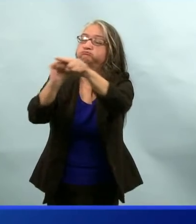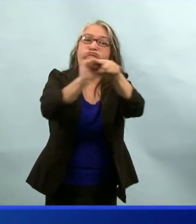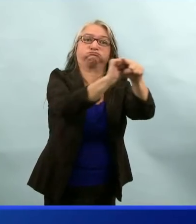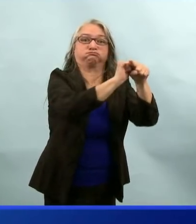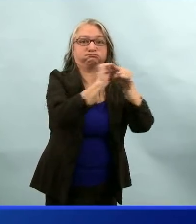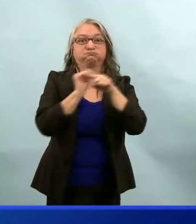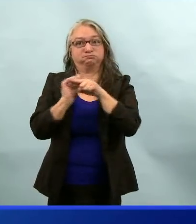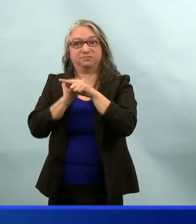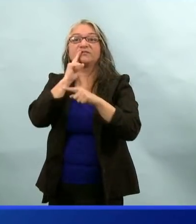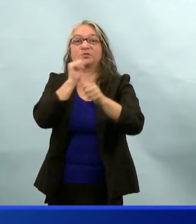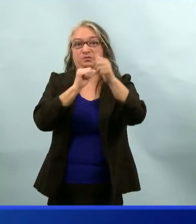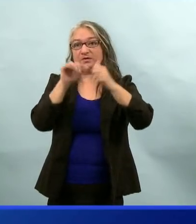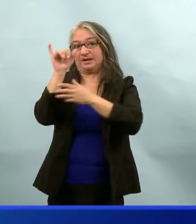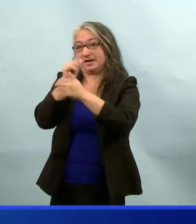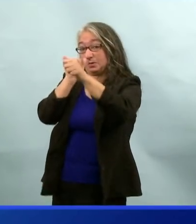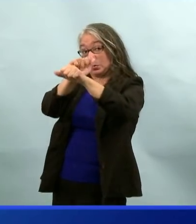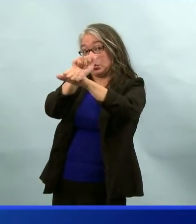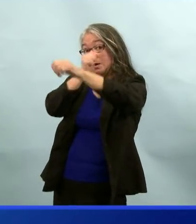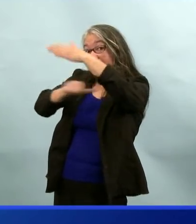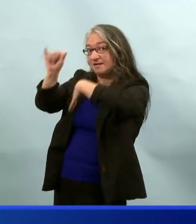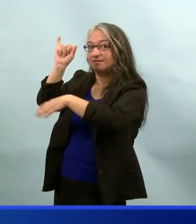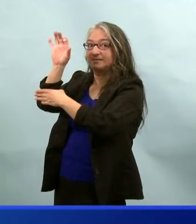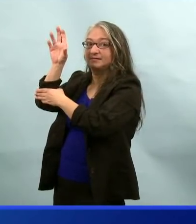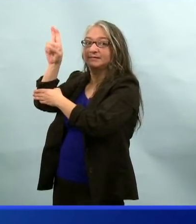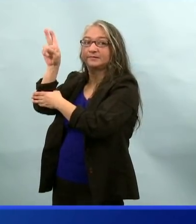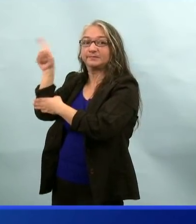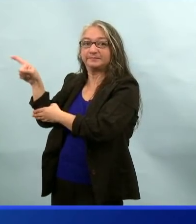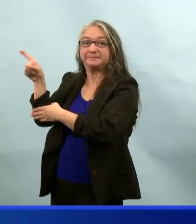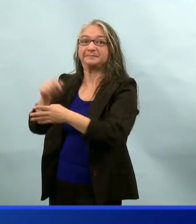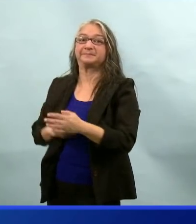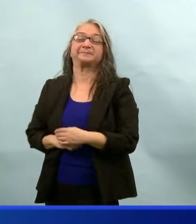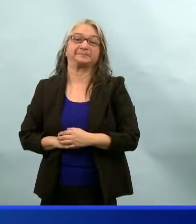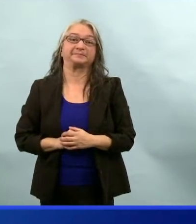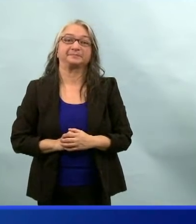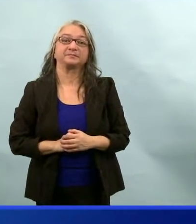and on the short-term side may need to pull staff who used to work in the icu